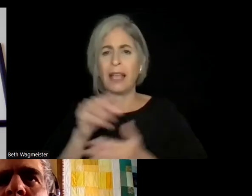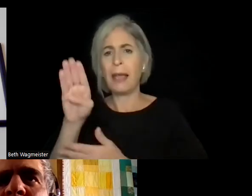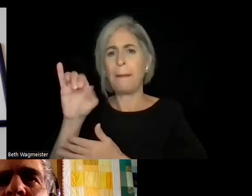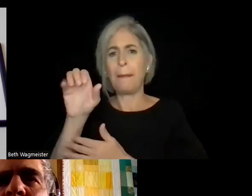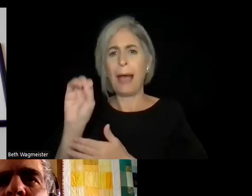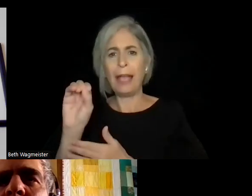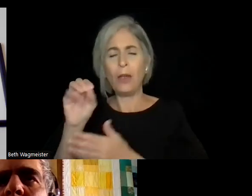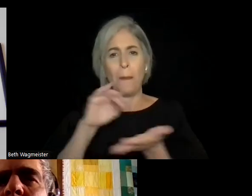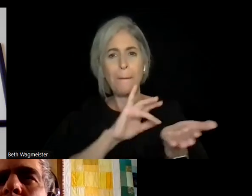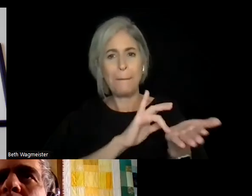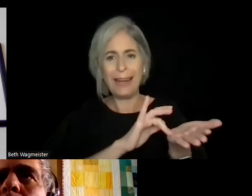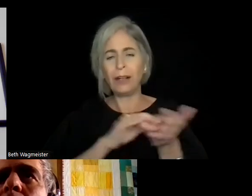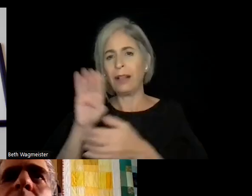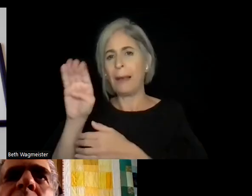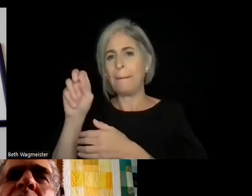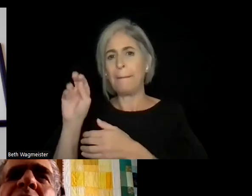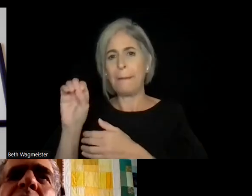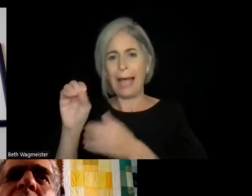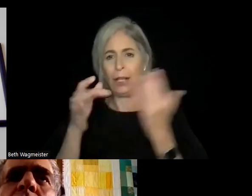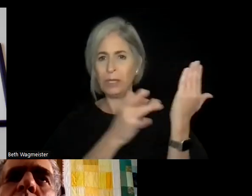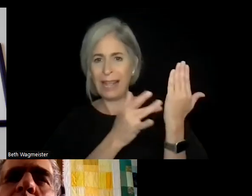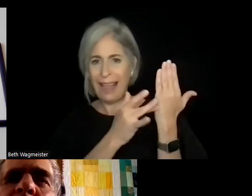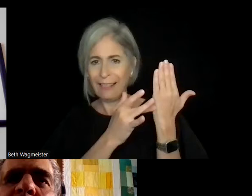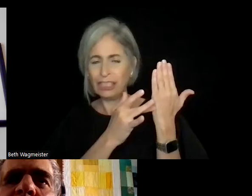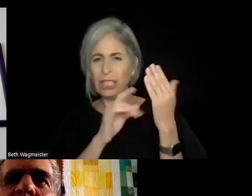each other in the depth that they have